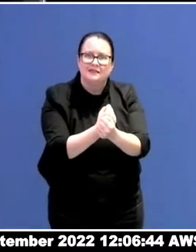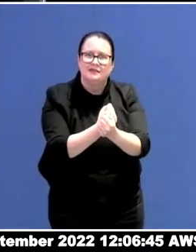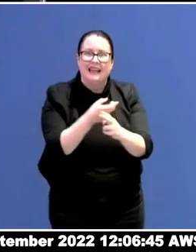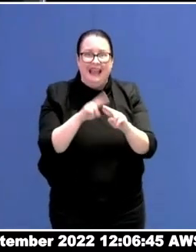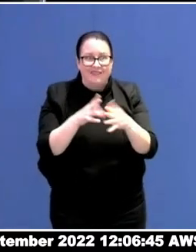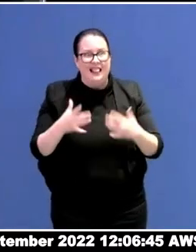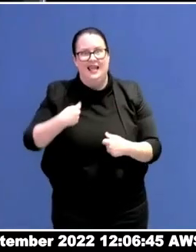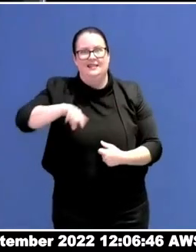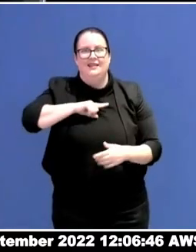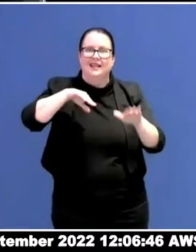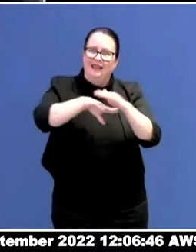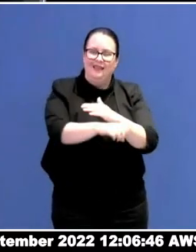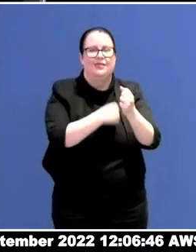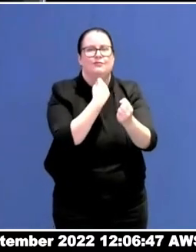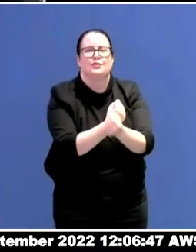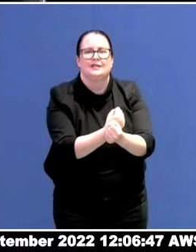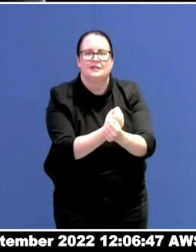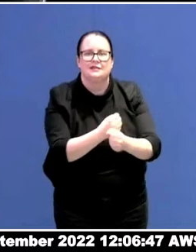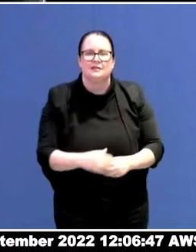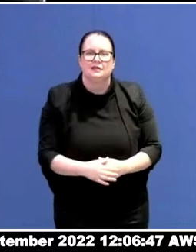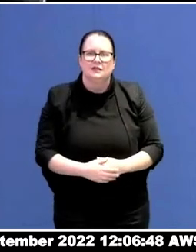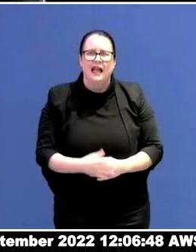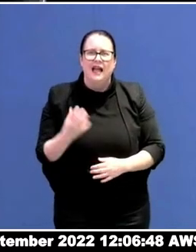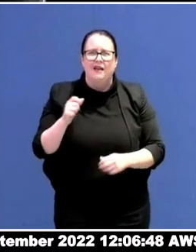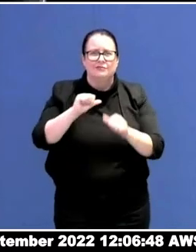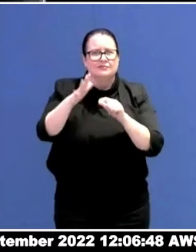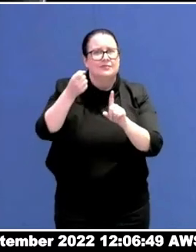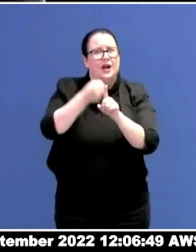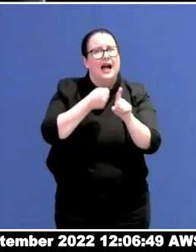Strong advocates like Hannah McGlade, strong advocates like Mervyn Eades, but because we